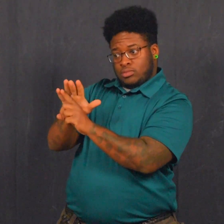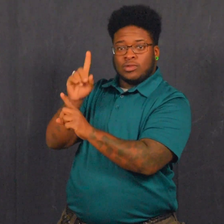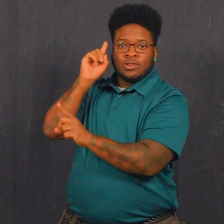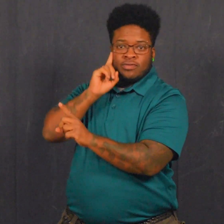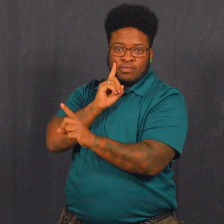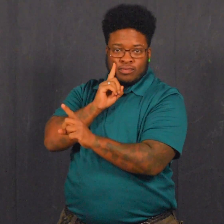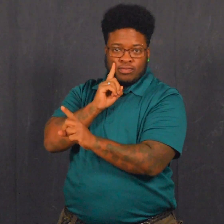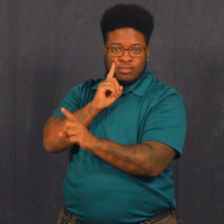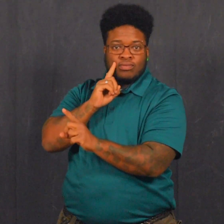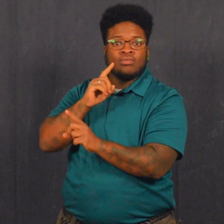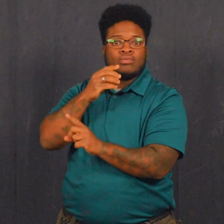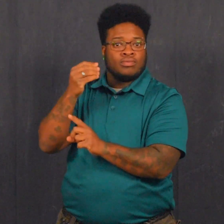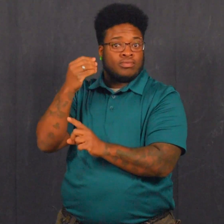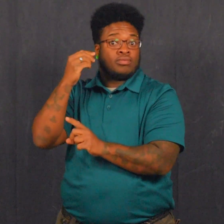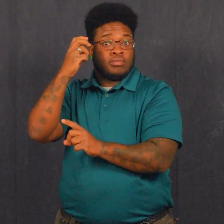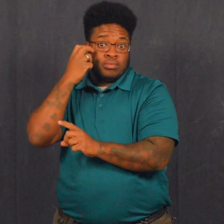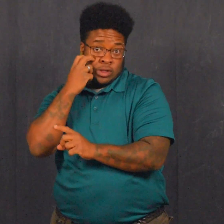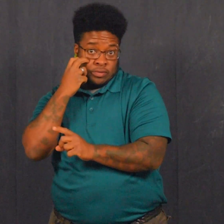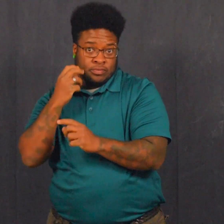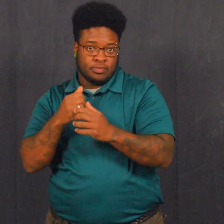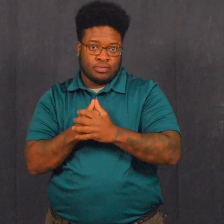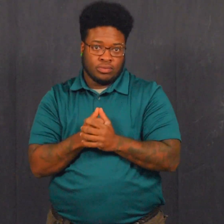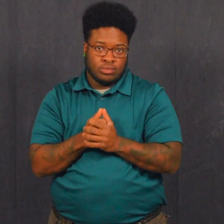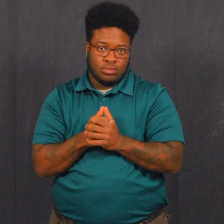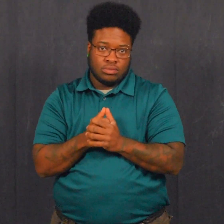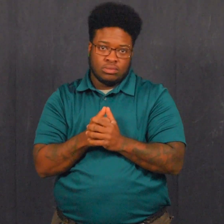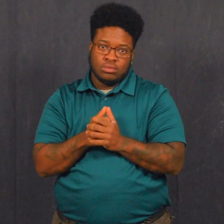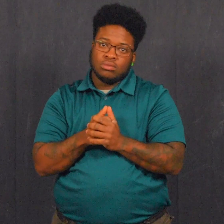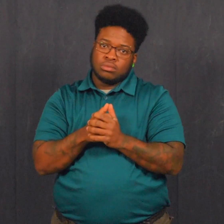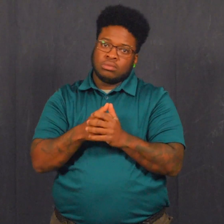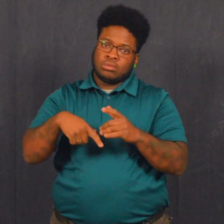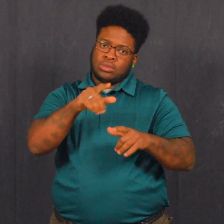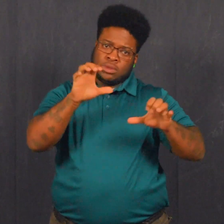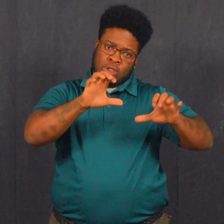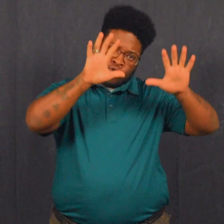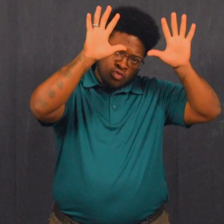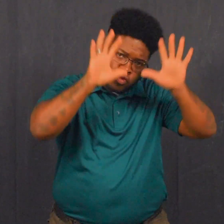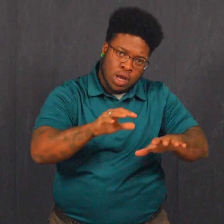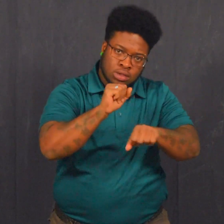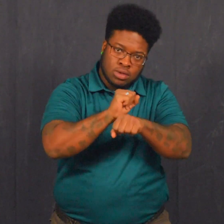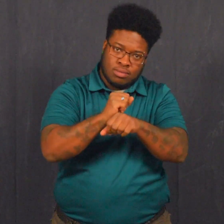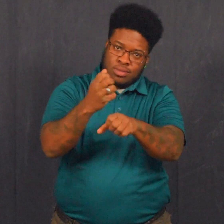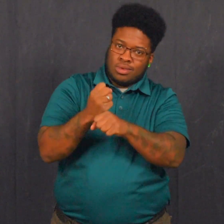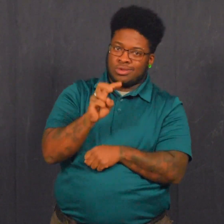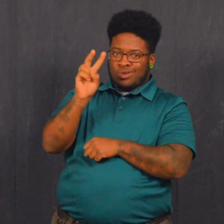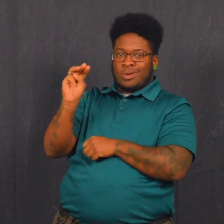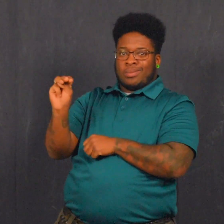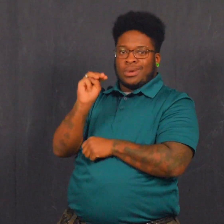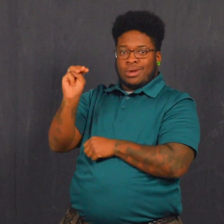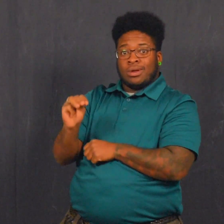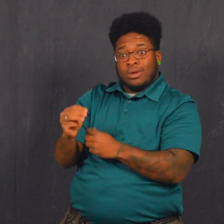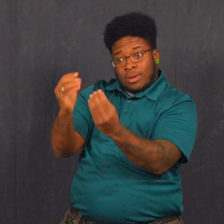MSA did a great job and got $2 million for maintenance.